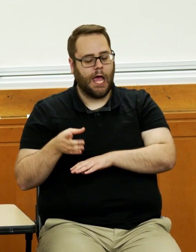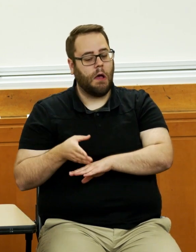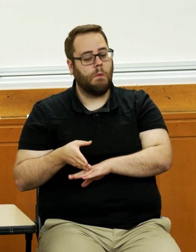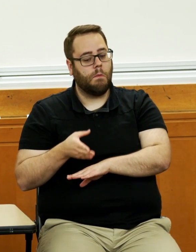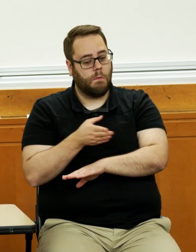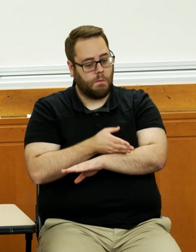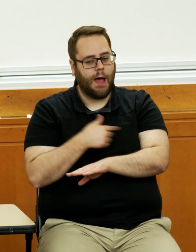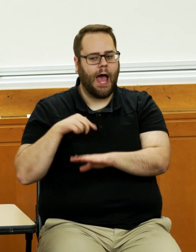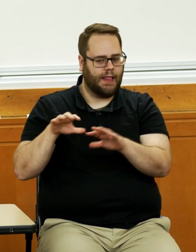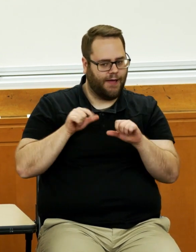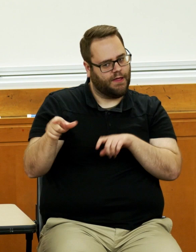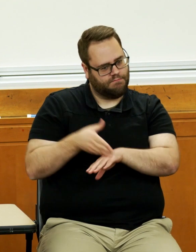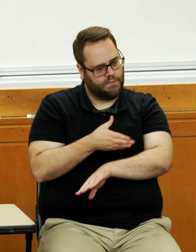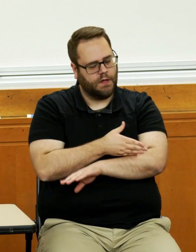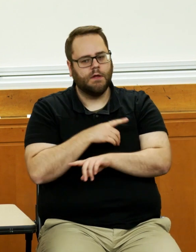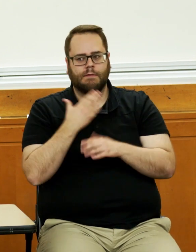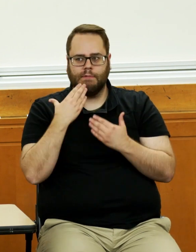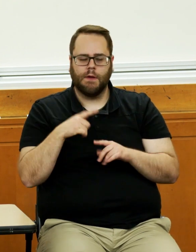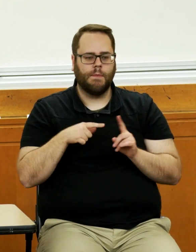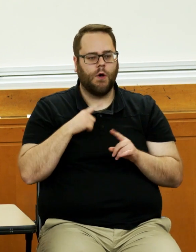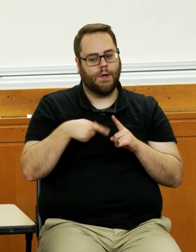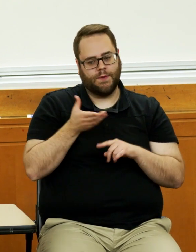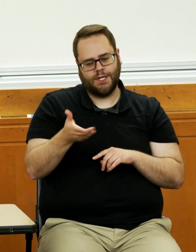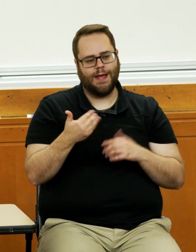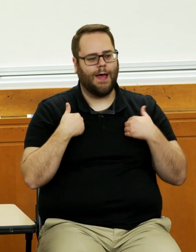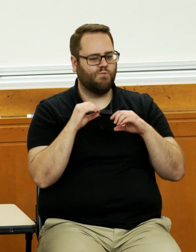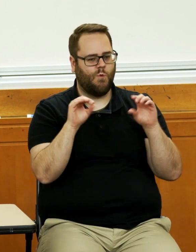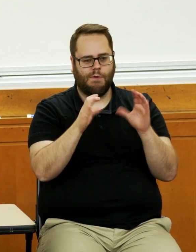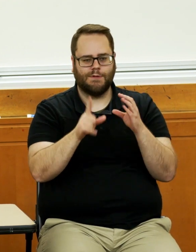left. Thank goodness. But when I was there, there was no class of disability rights. I